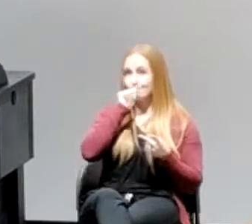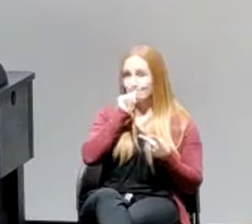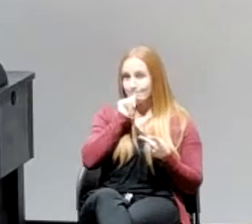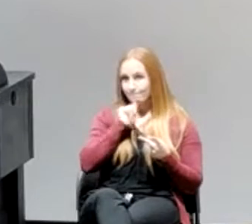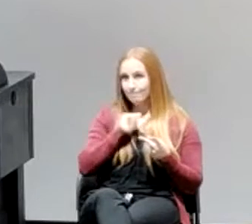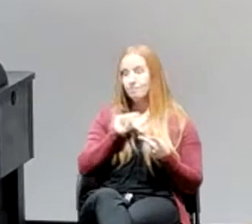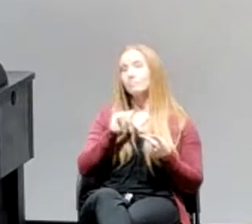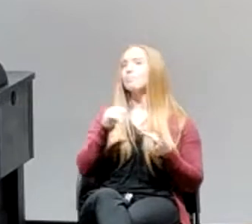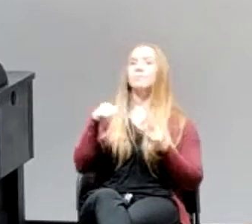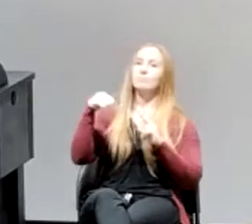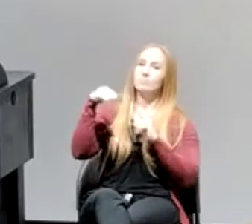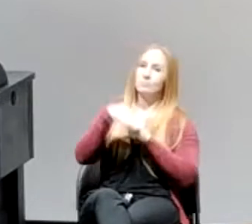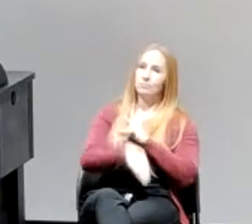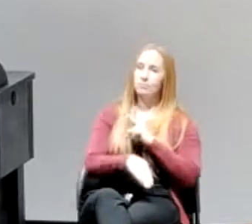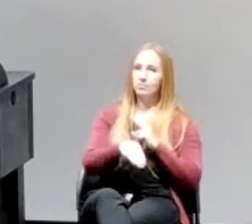And as a community with our go thrust economy we felt pain.